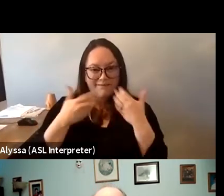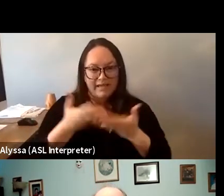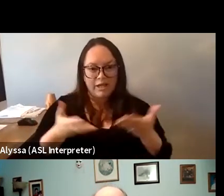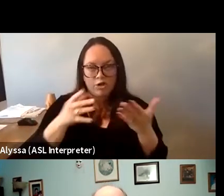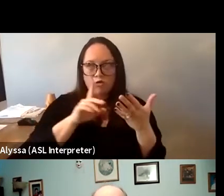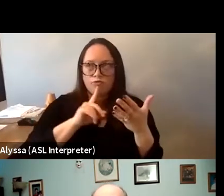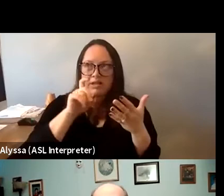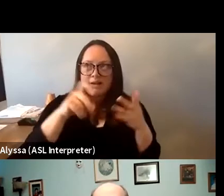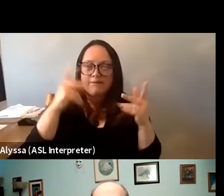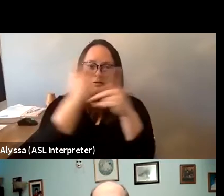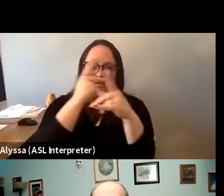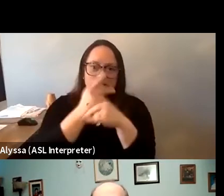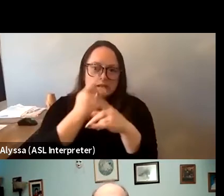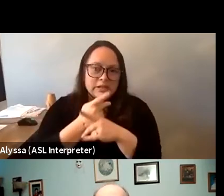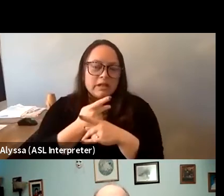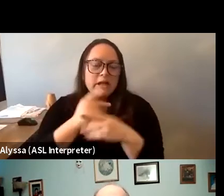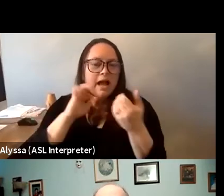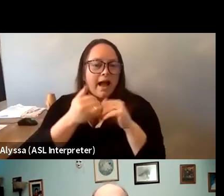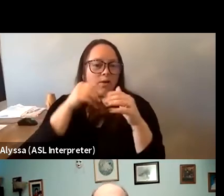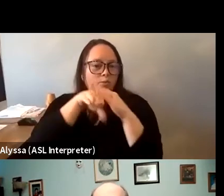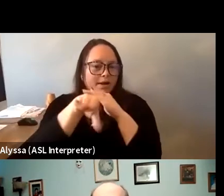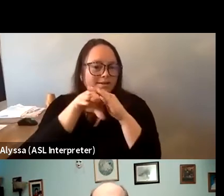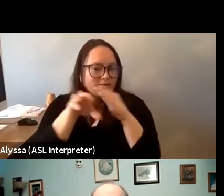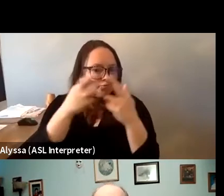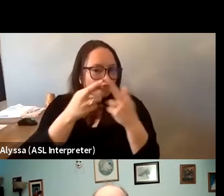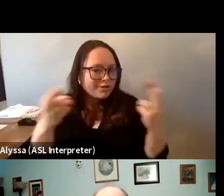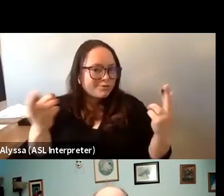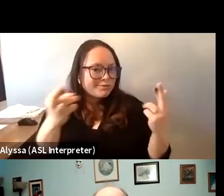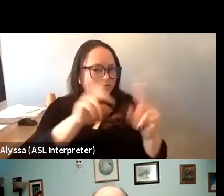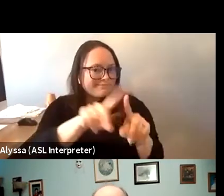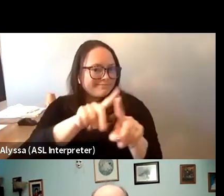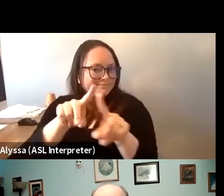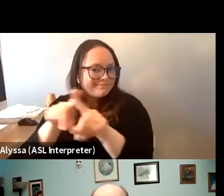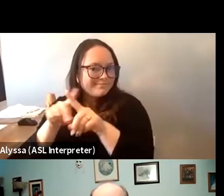how to access resources. And so that was, I didn't anticipate